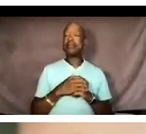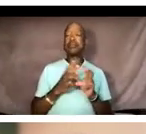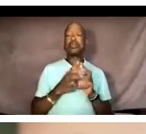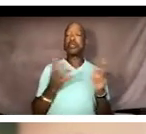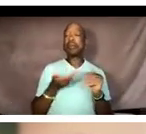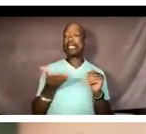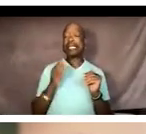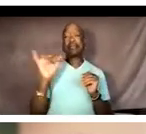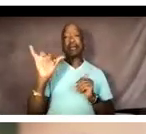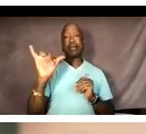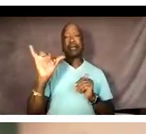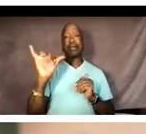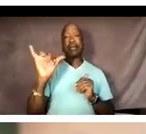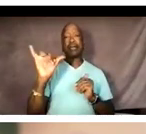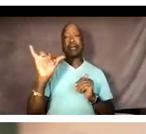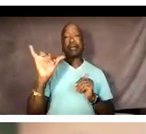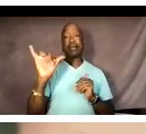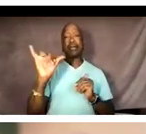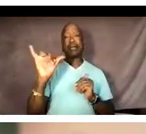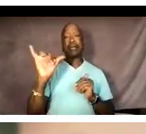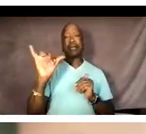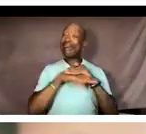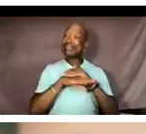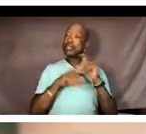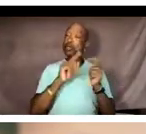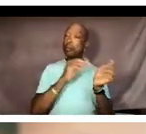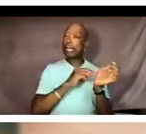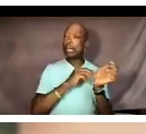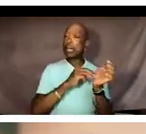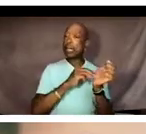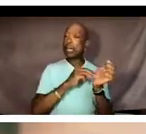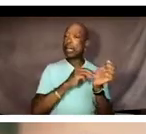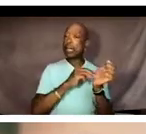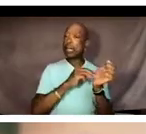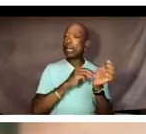access to even like medical care or doctors in the first place not to mention medical providers